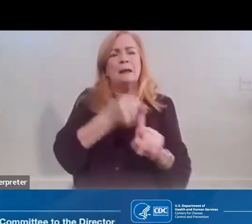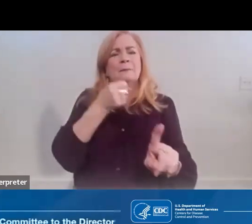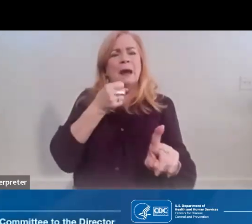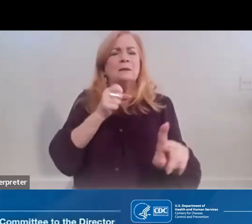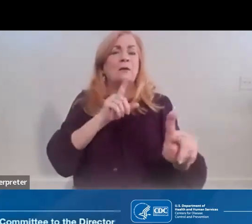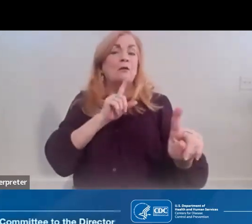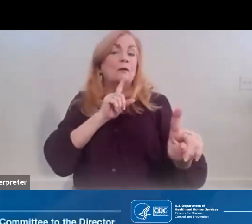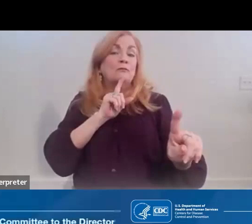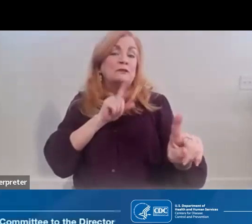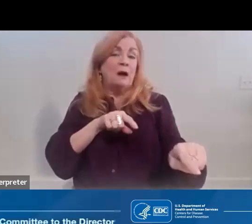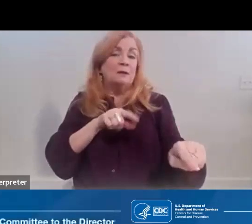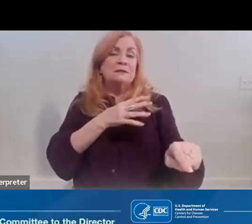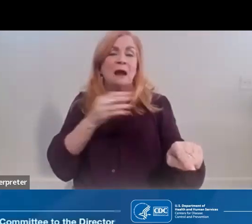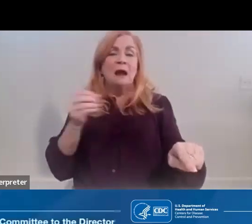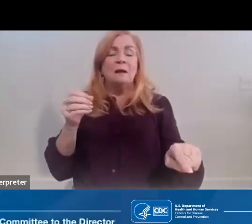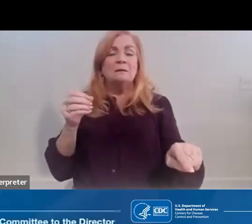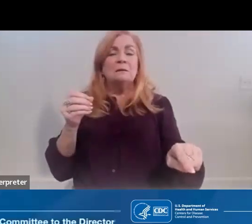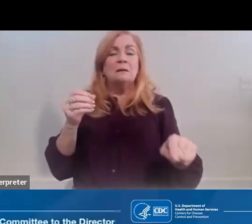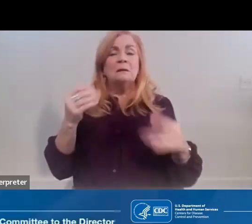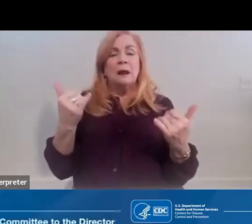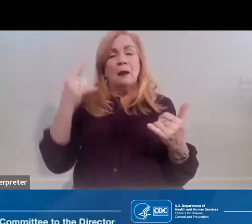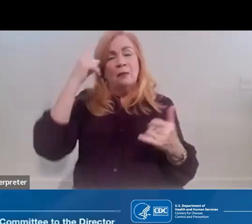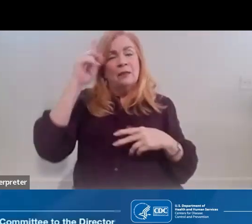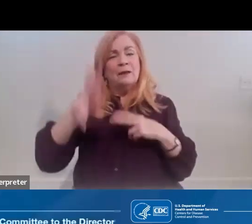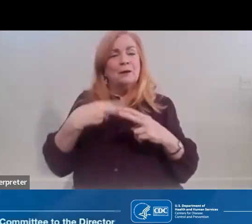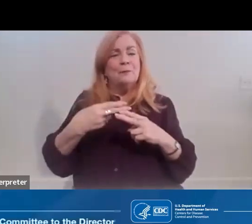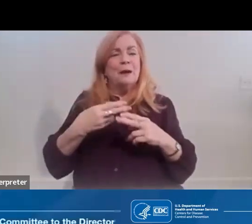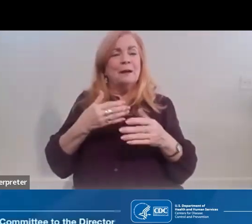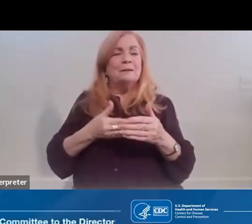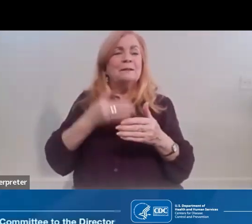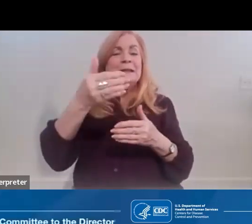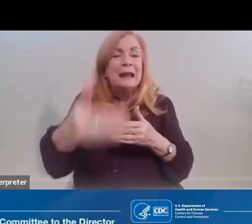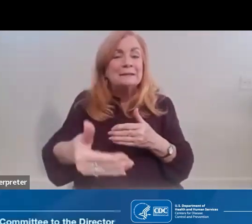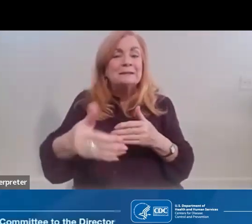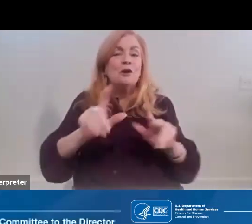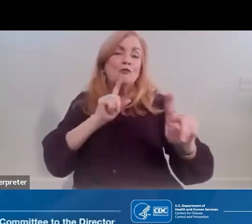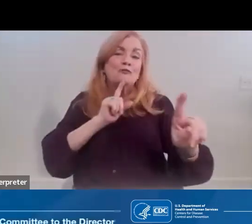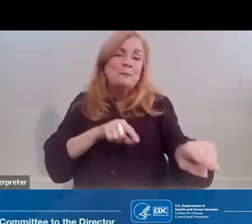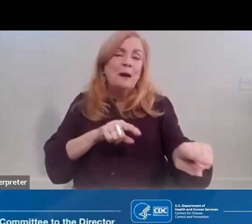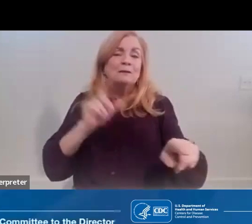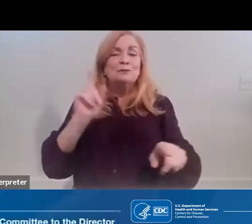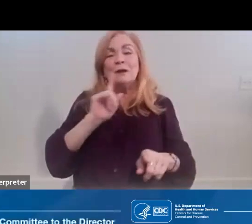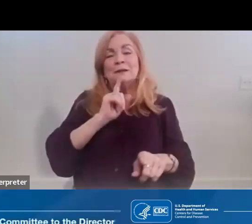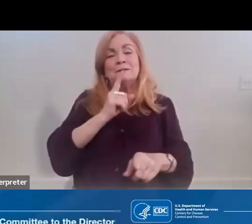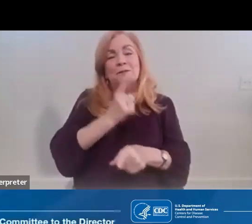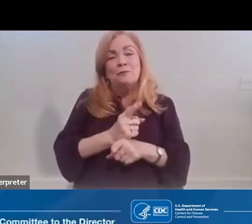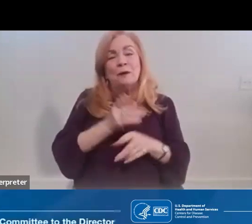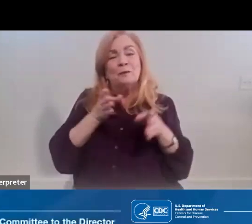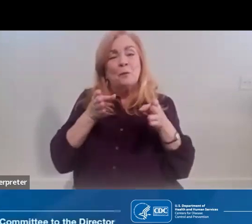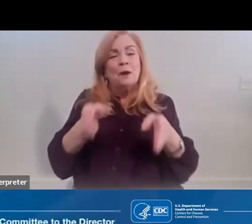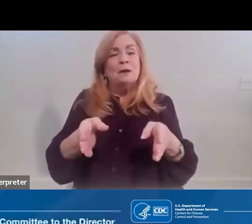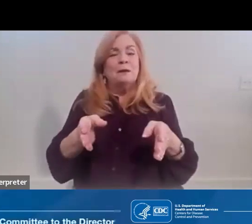and now thinking about the next Mpox response, like, what's the right way to lean in,